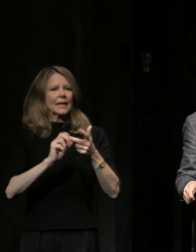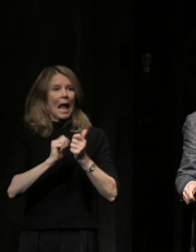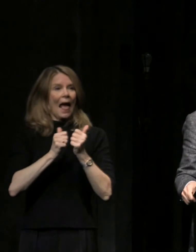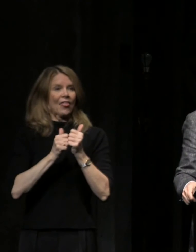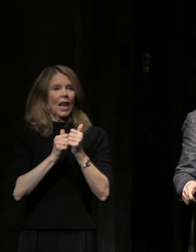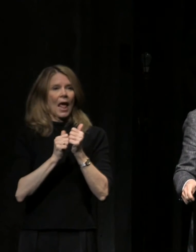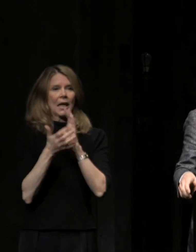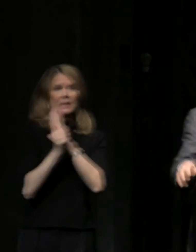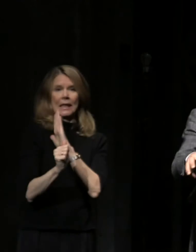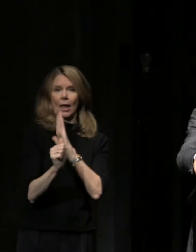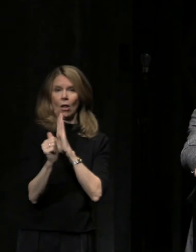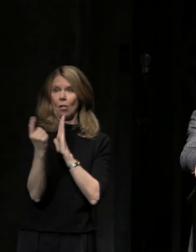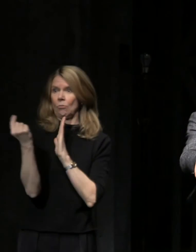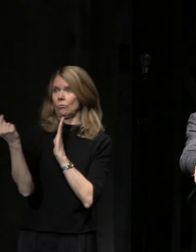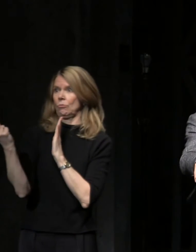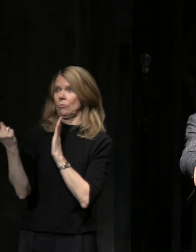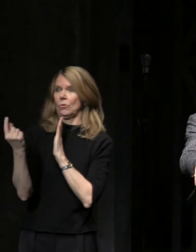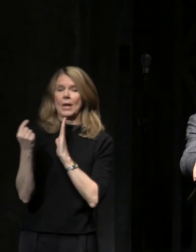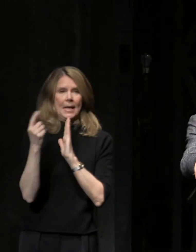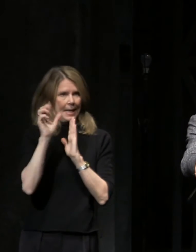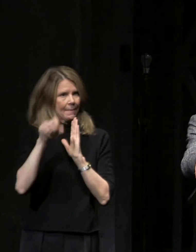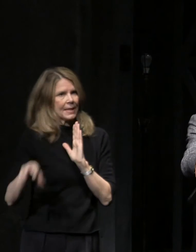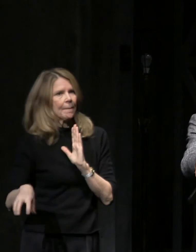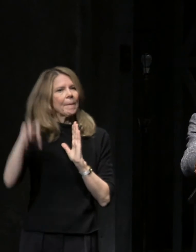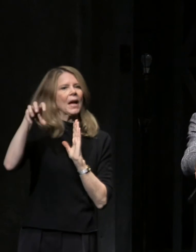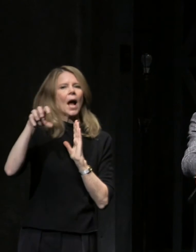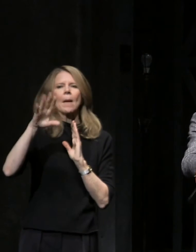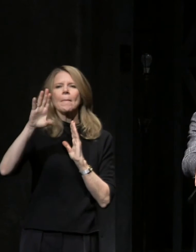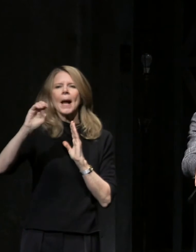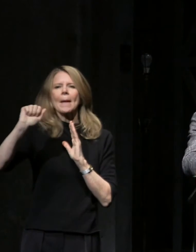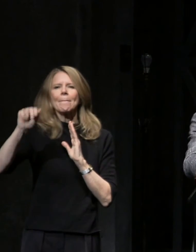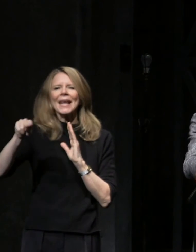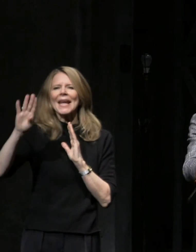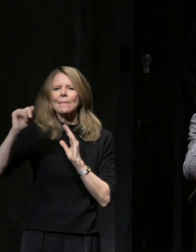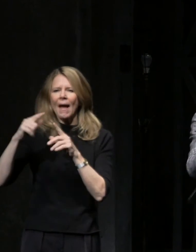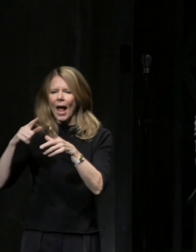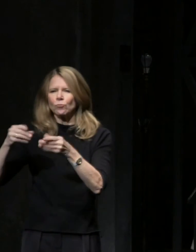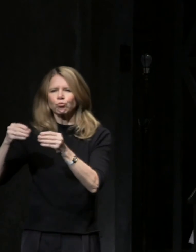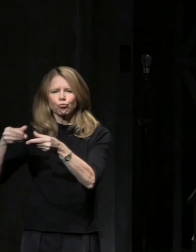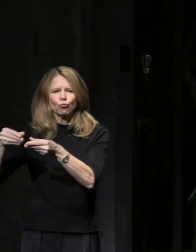feat was to lift the bean bag from one side of the tray in front of him and move it to